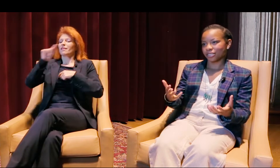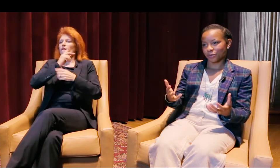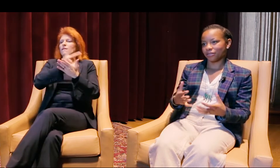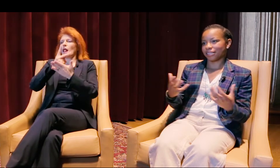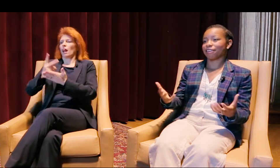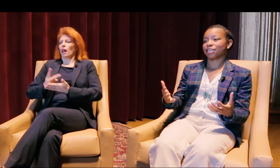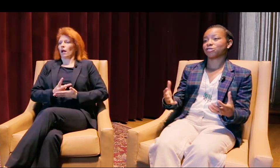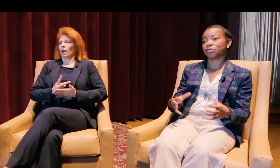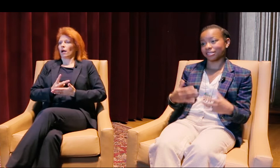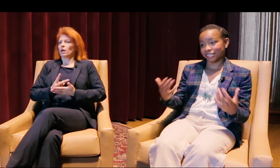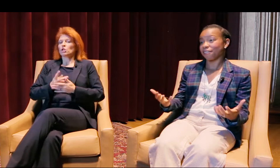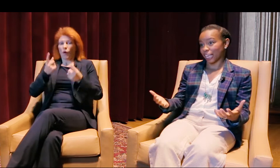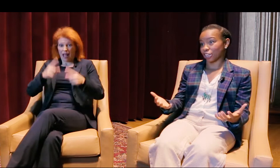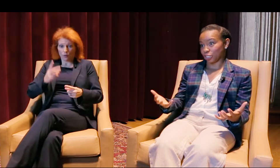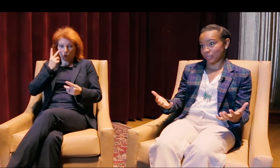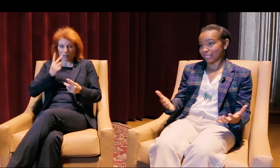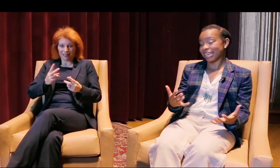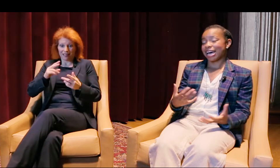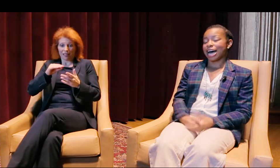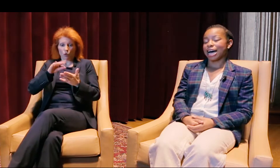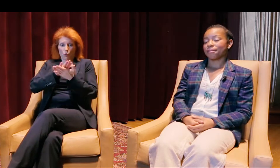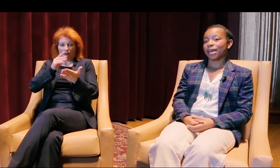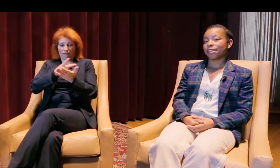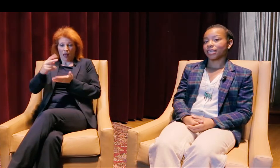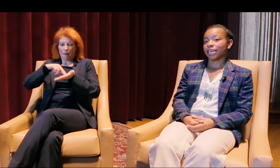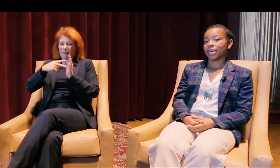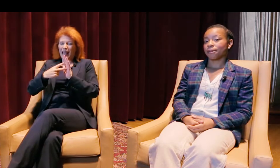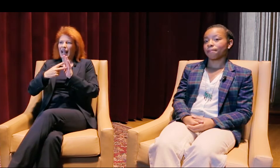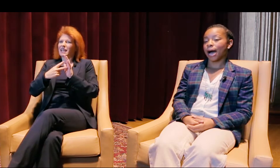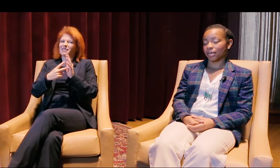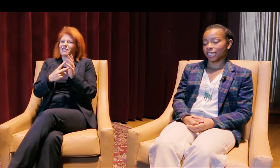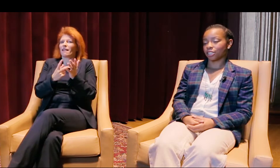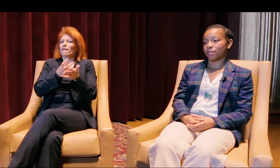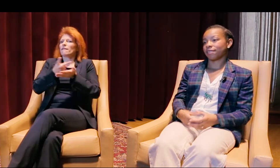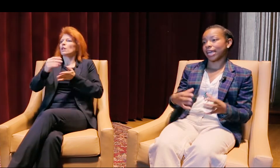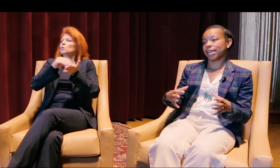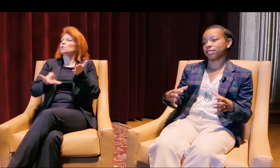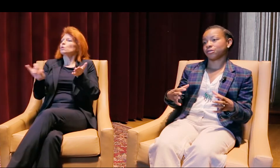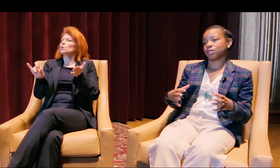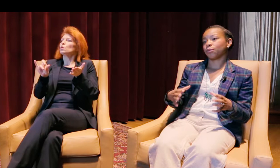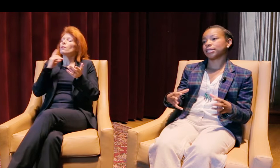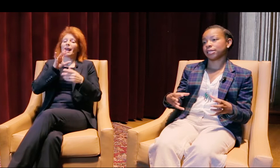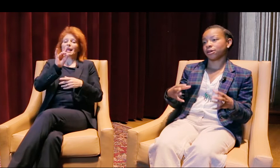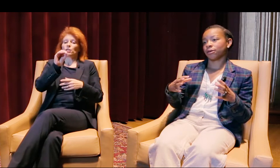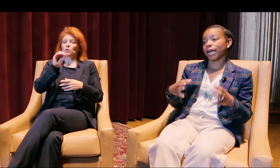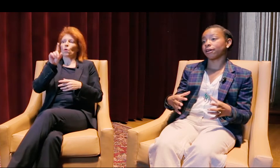when you see failing schools, it's failing our students. The population within the 80010 area code